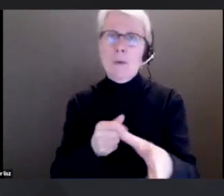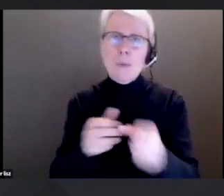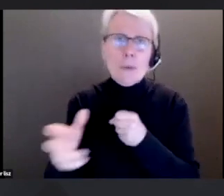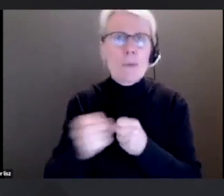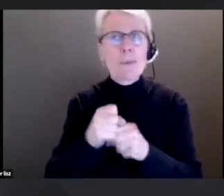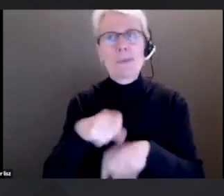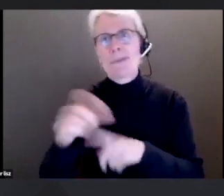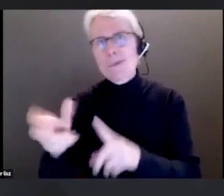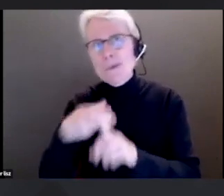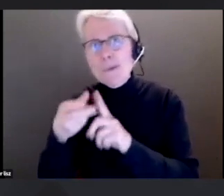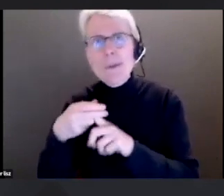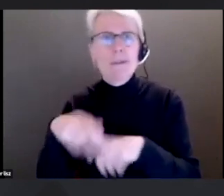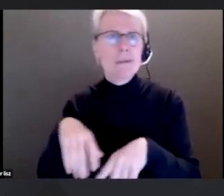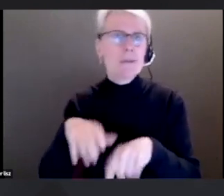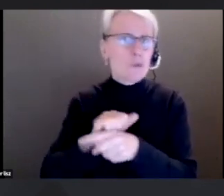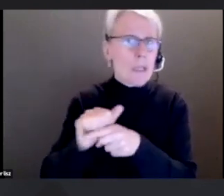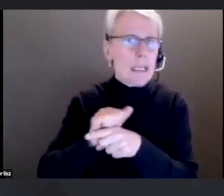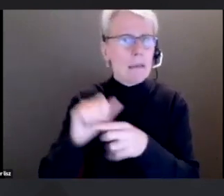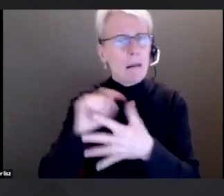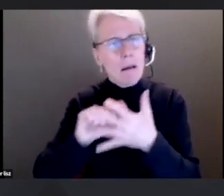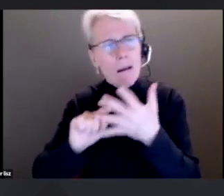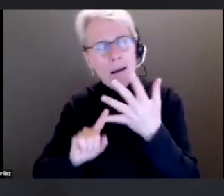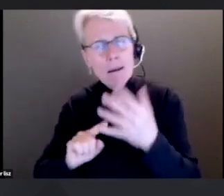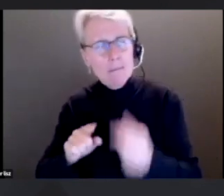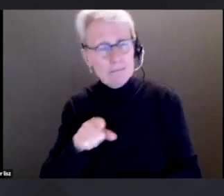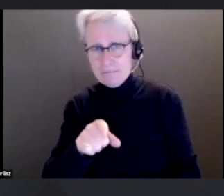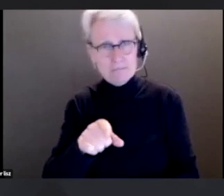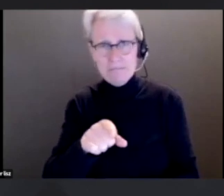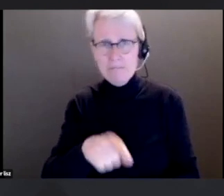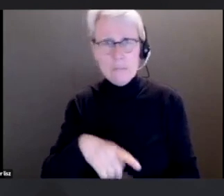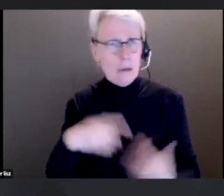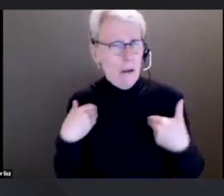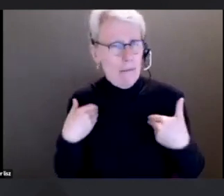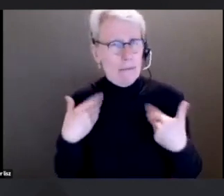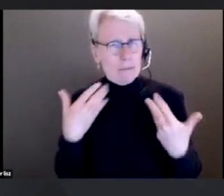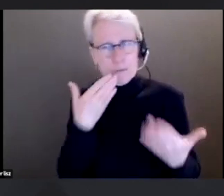with your community partners and then thus your community, it just goes to show